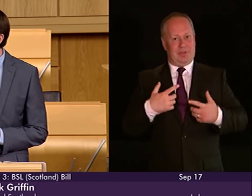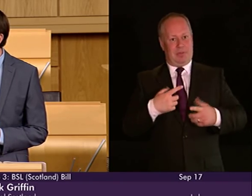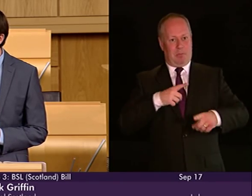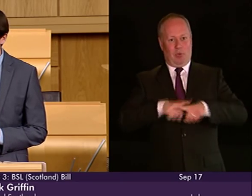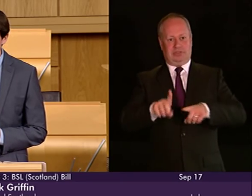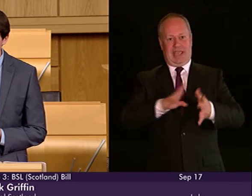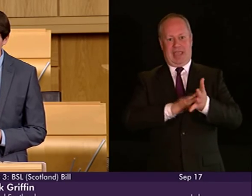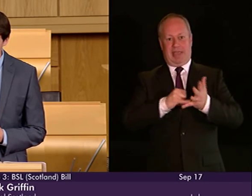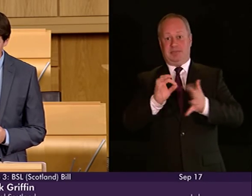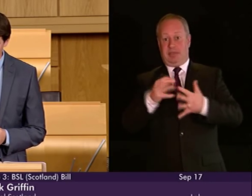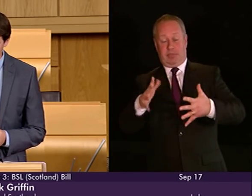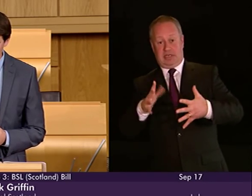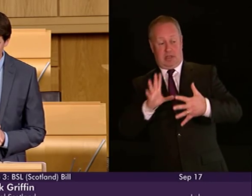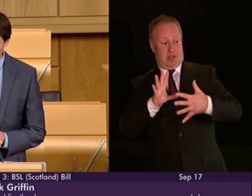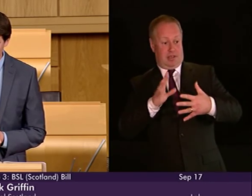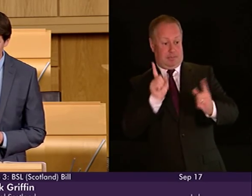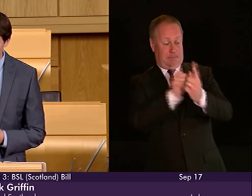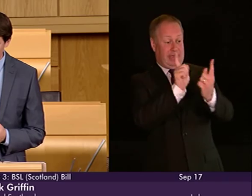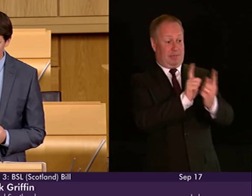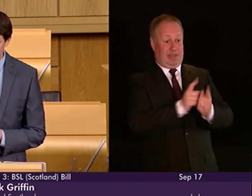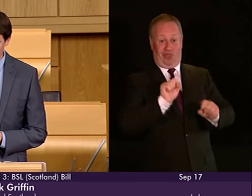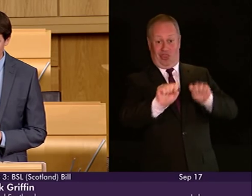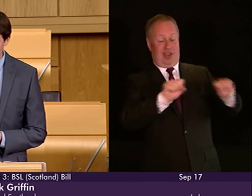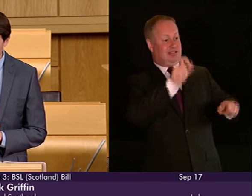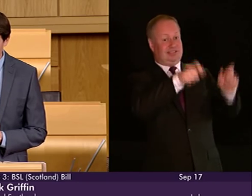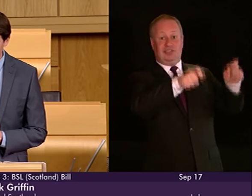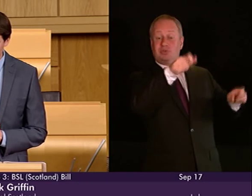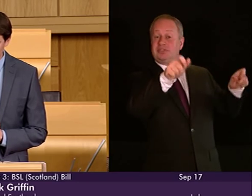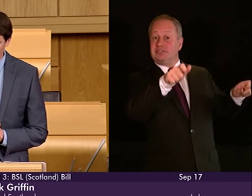received communications on the amendment in question, and it was great that we were able